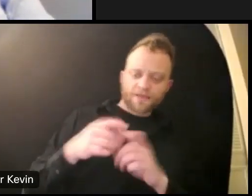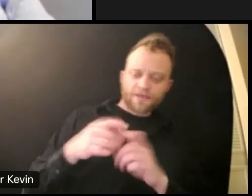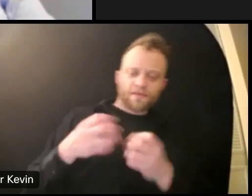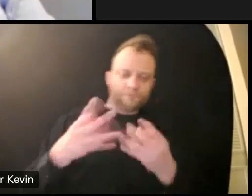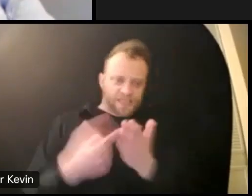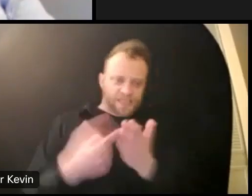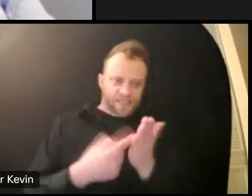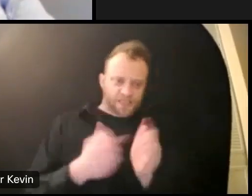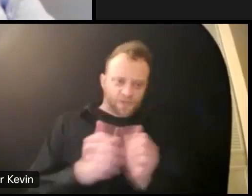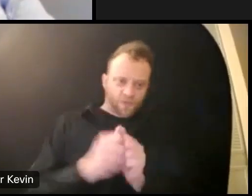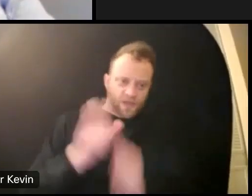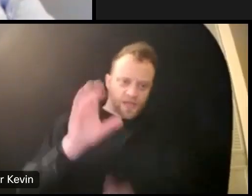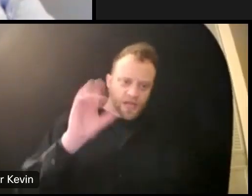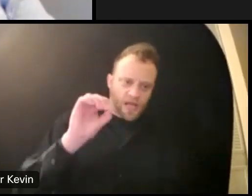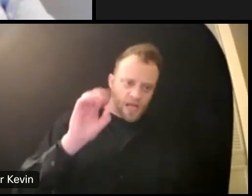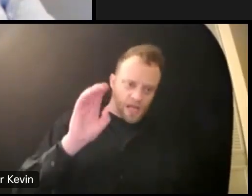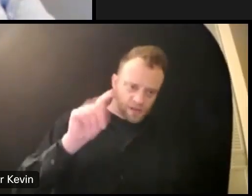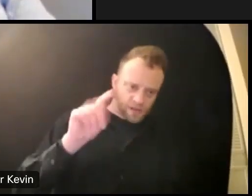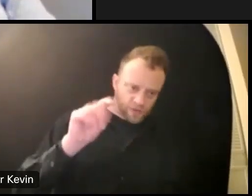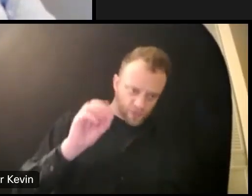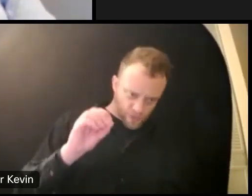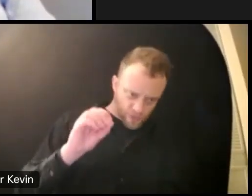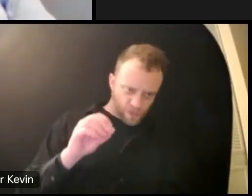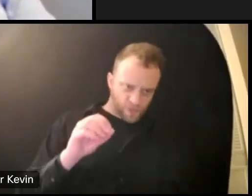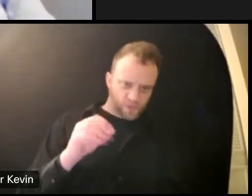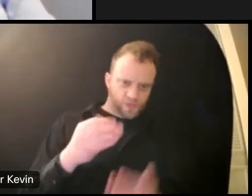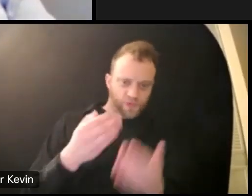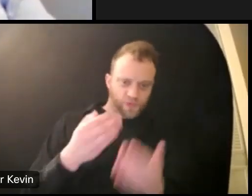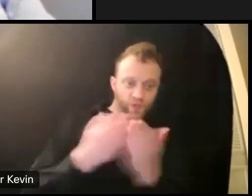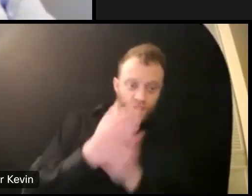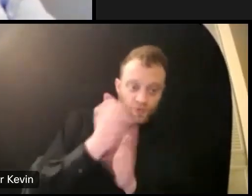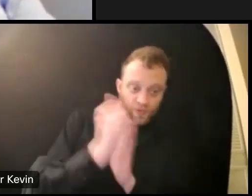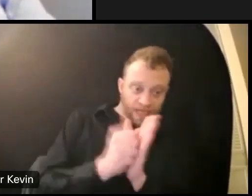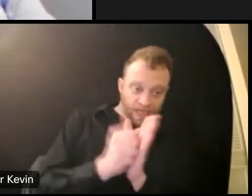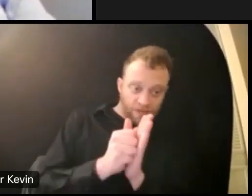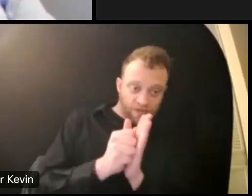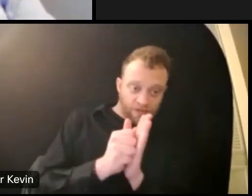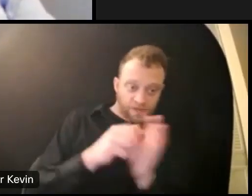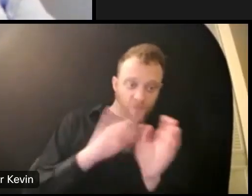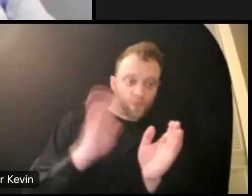will be created ... all the accounts will be created once the Commissions/Commissioners